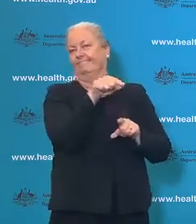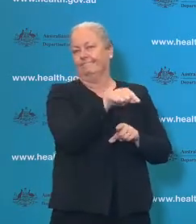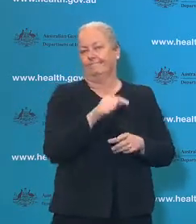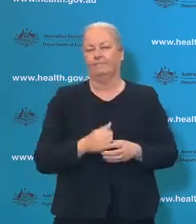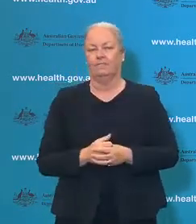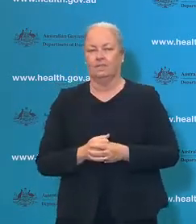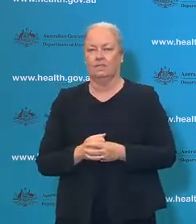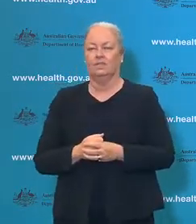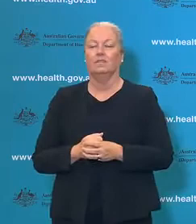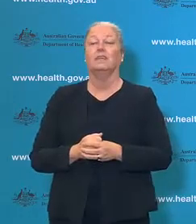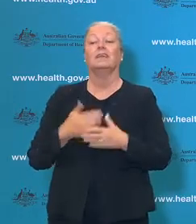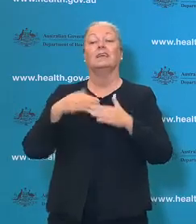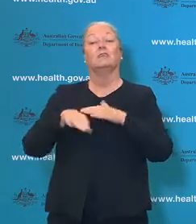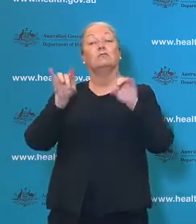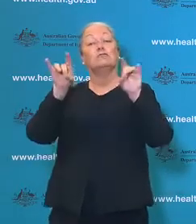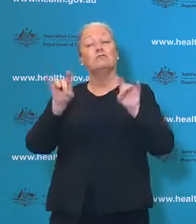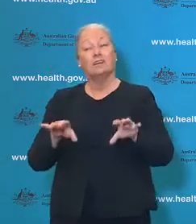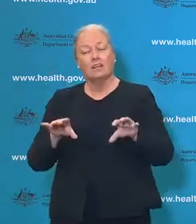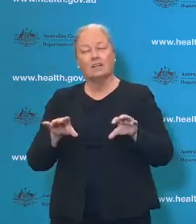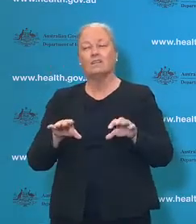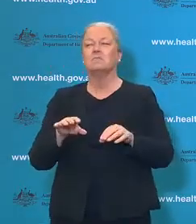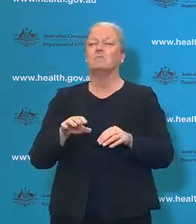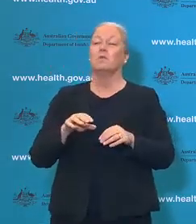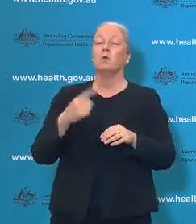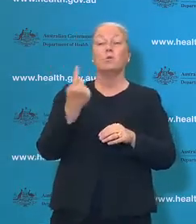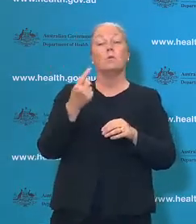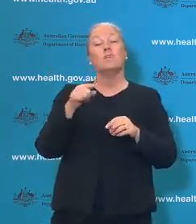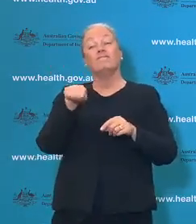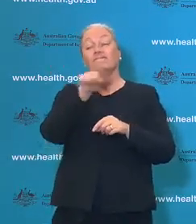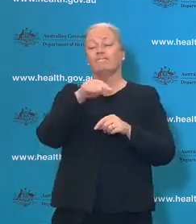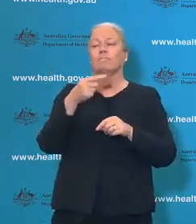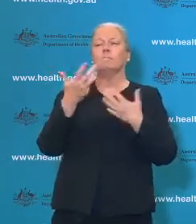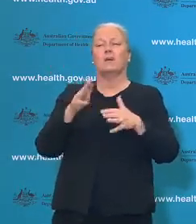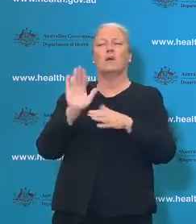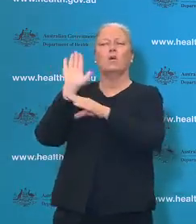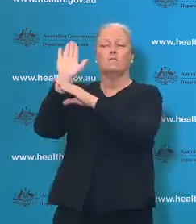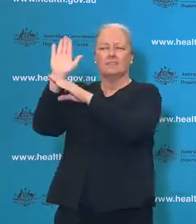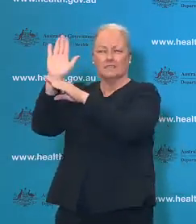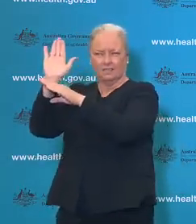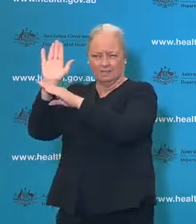cases in Australia have been overseas acquired. There have been a 108